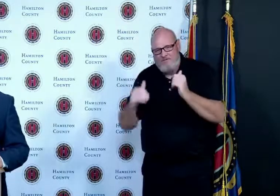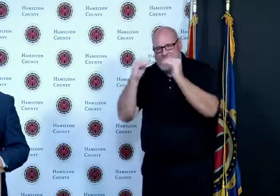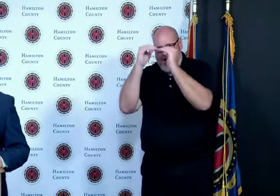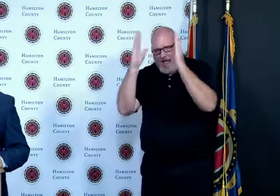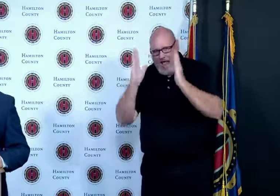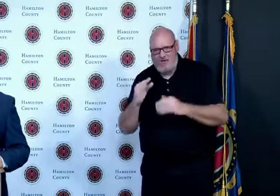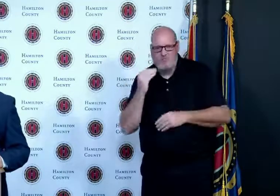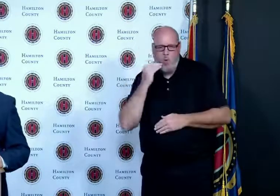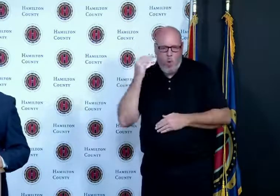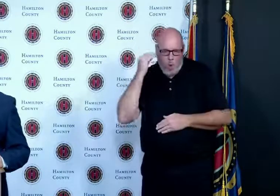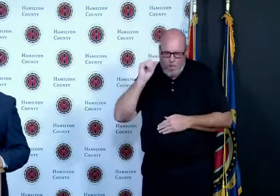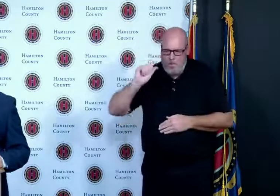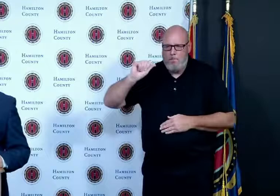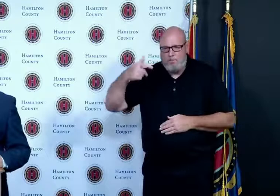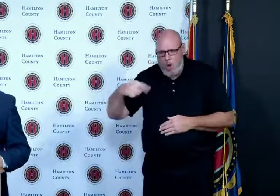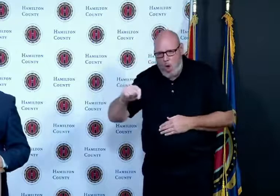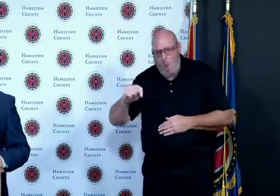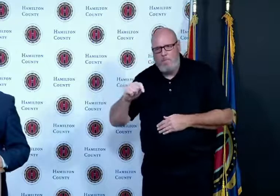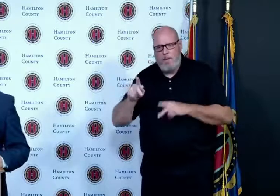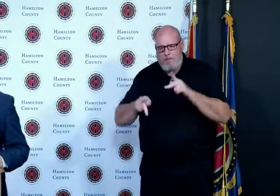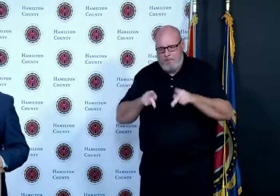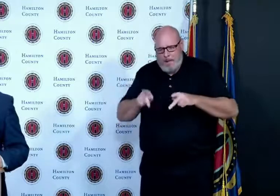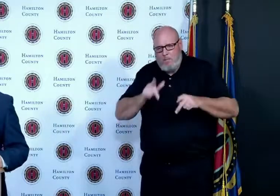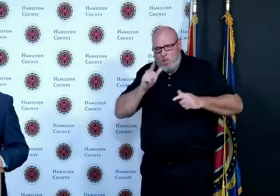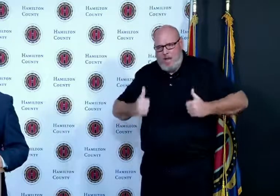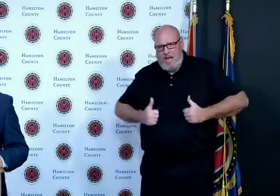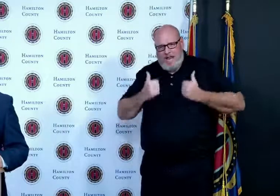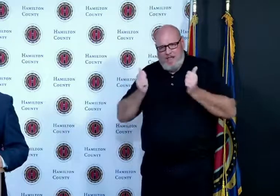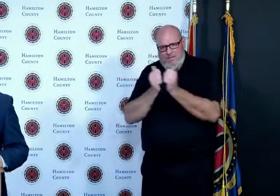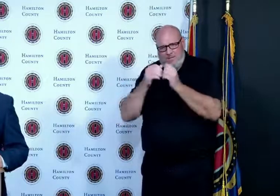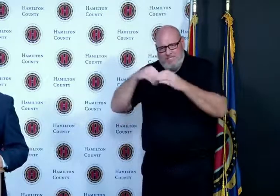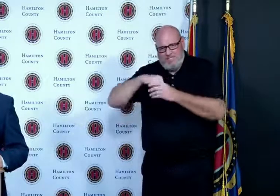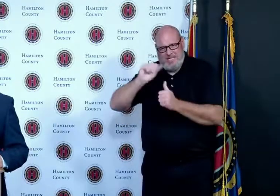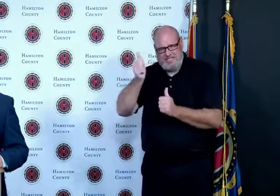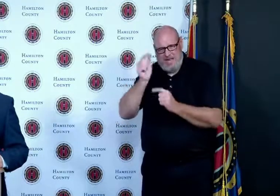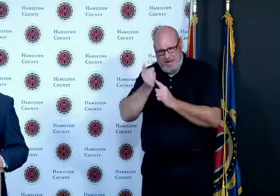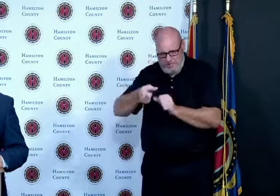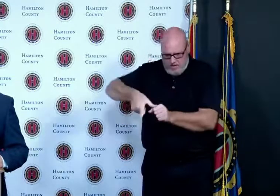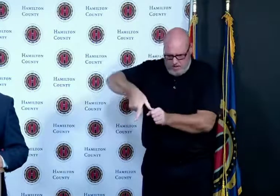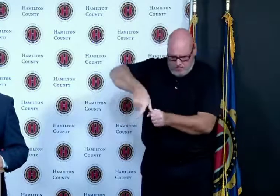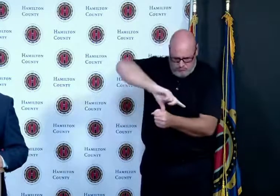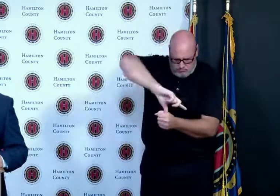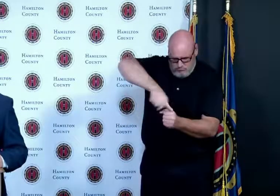drive to a vaccine location and probably every one of those locations has appointments available so